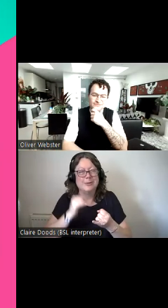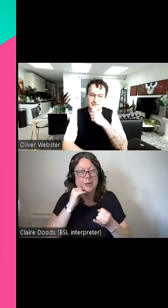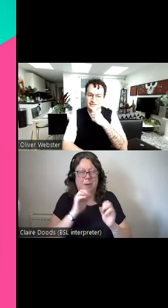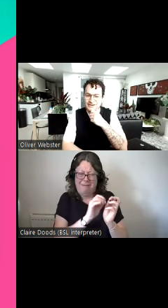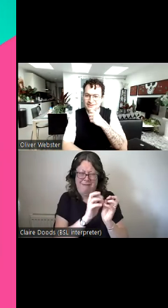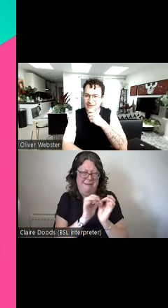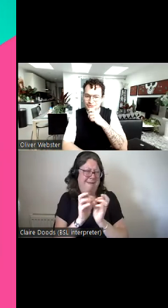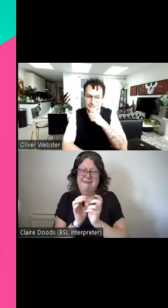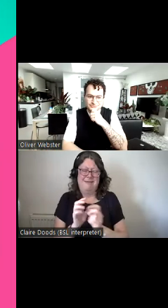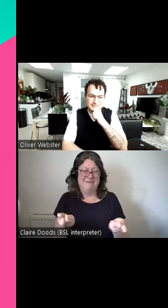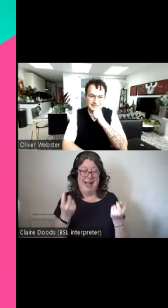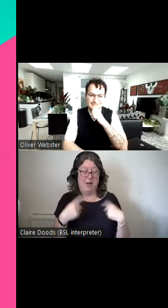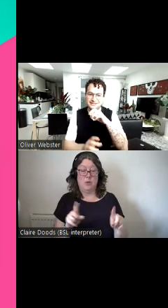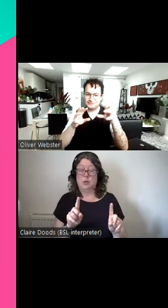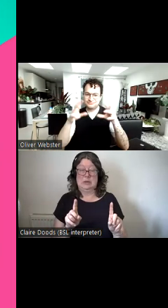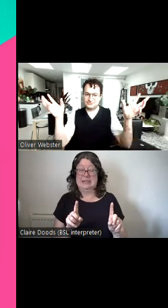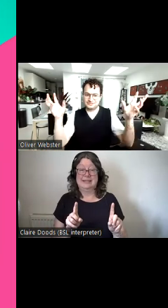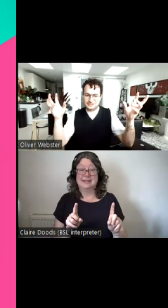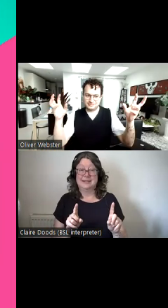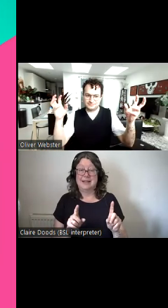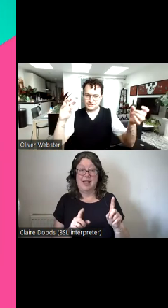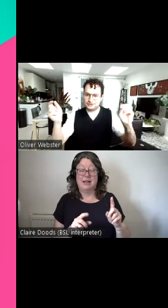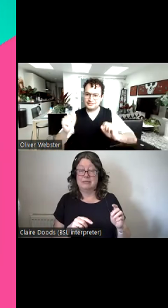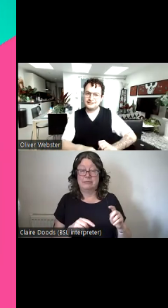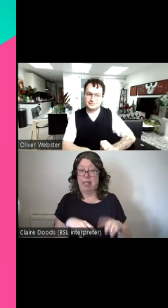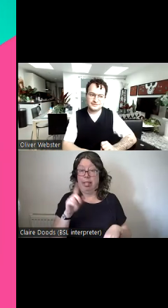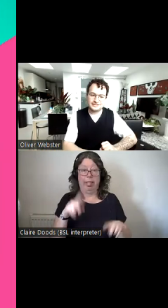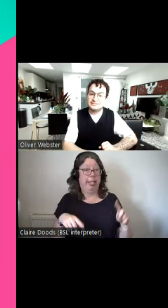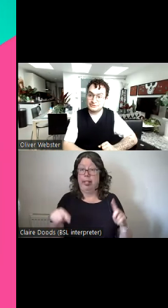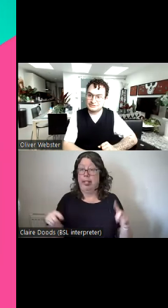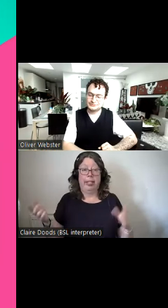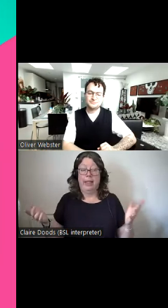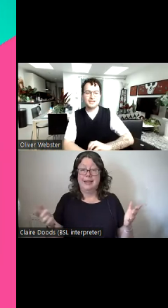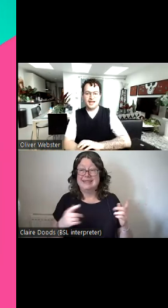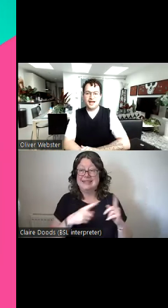If you never came across it, Wingdings just was a peculiar set of symbols,